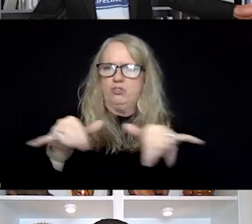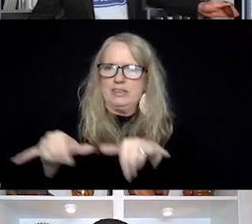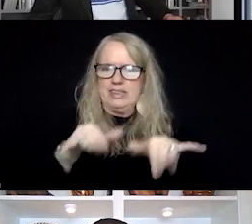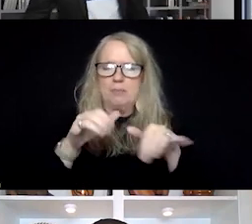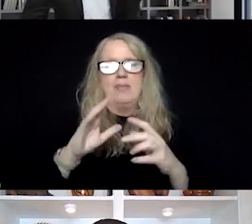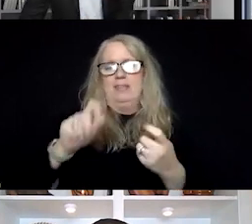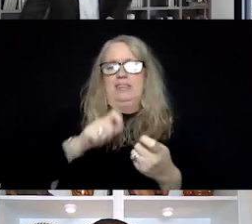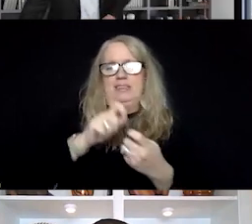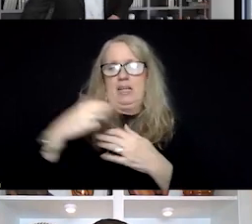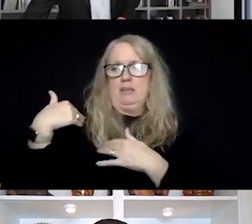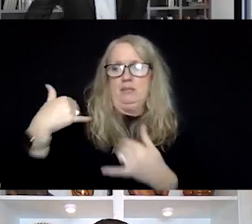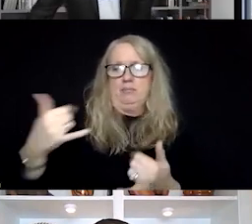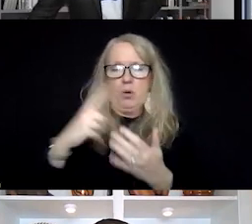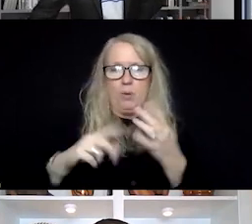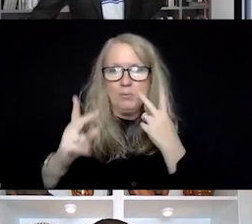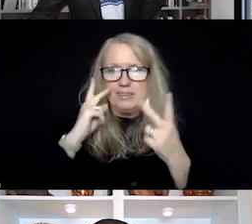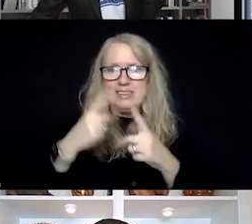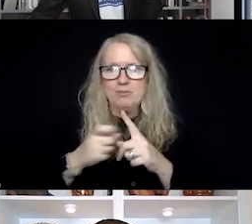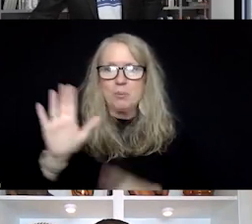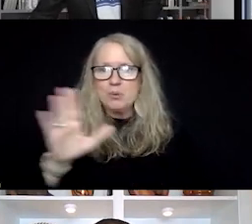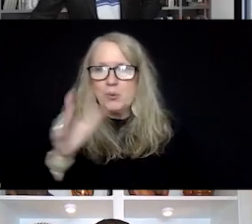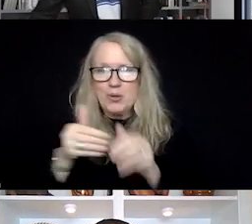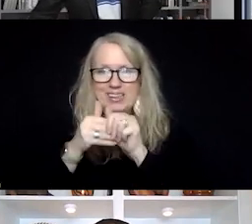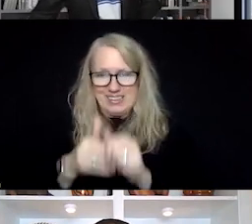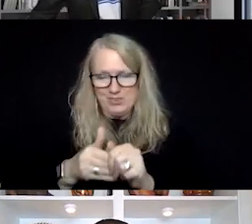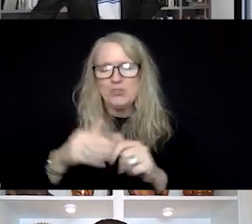WHAT WE HAVE SEEN FROM YOUR LEADERSHIP. SO GRATEFUL TO HAVE YOU